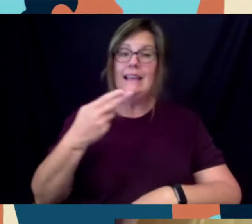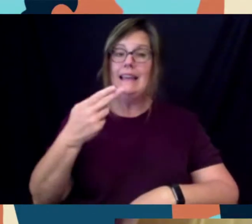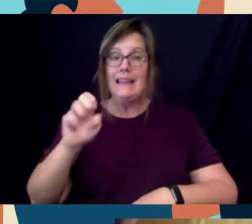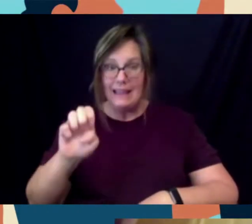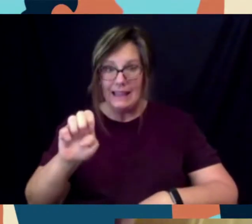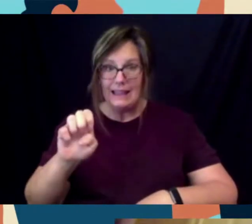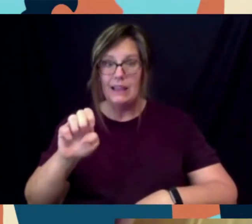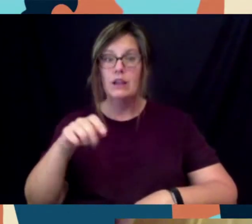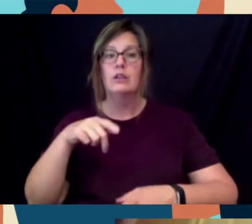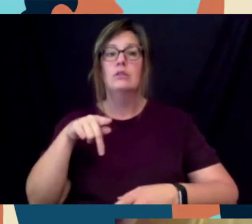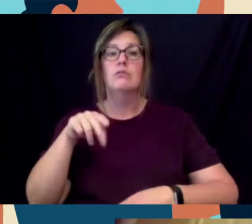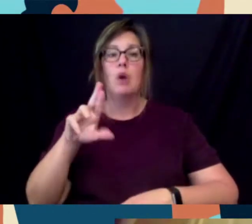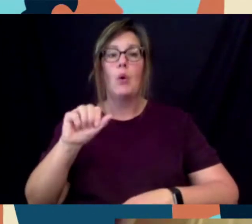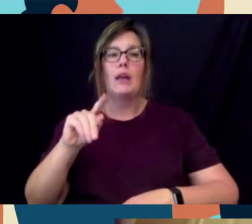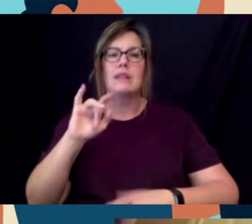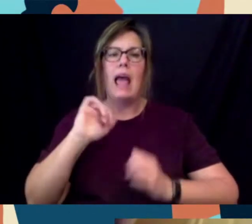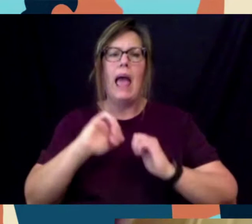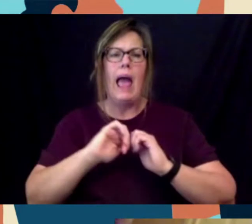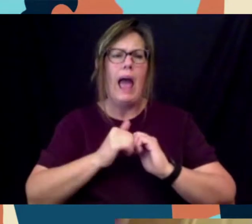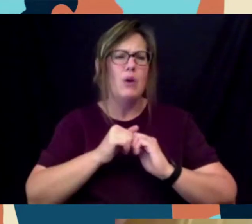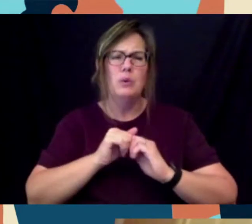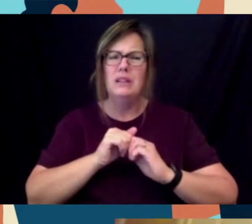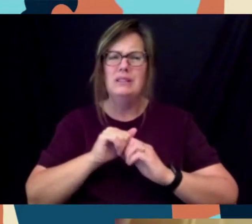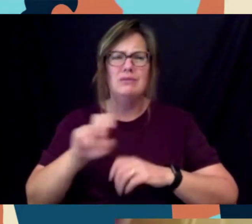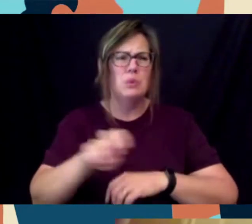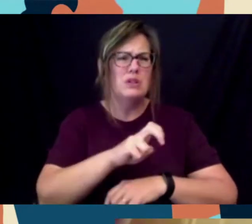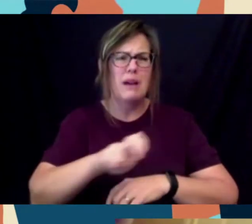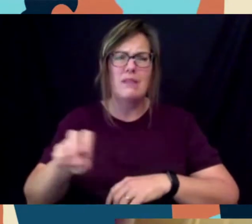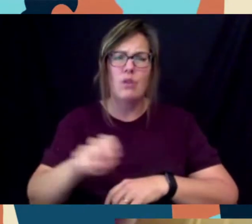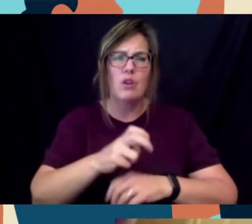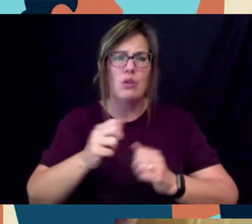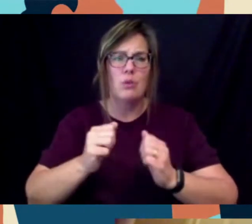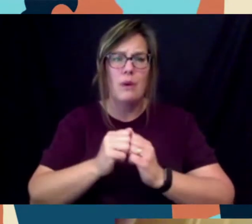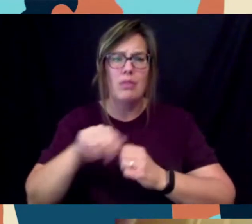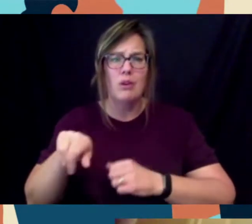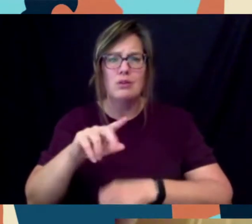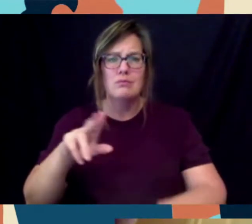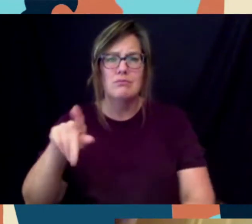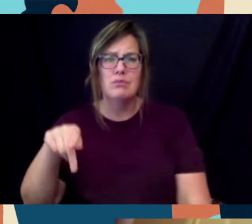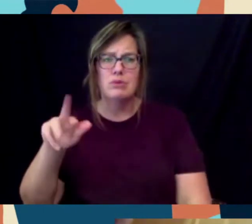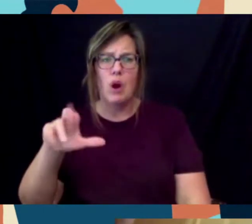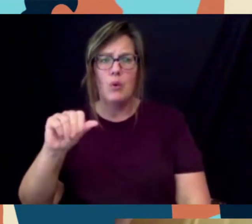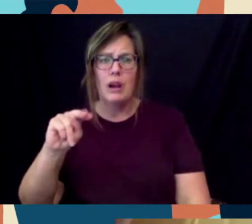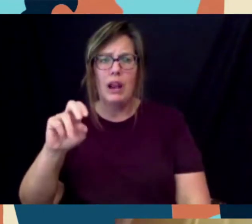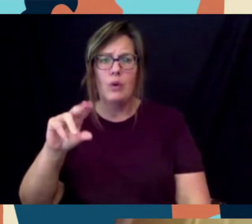interchange with those pronouns right um i think first off are they them pronouns it's